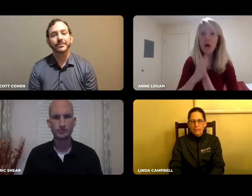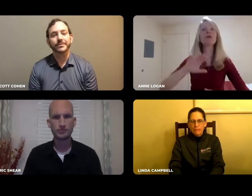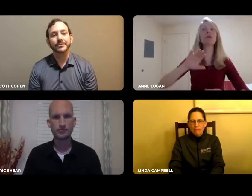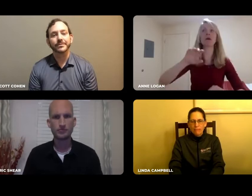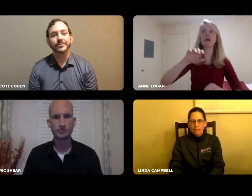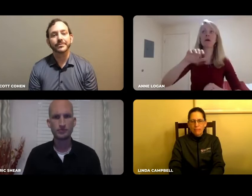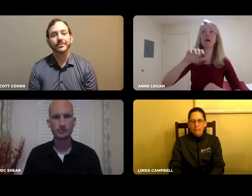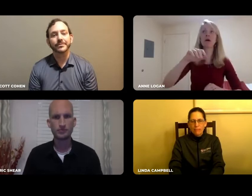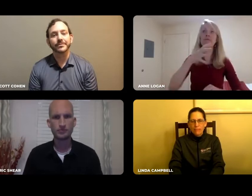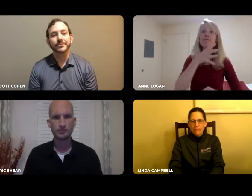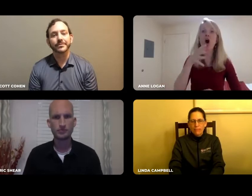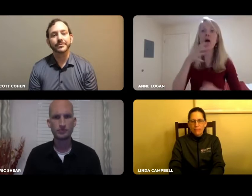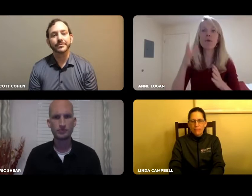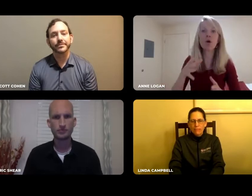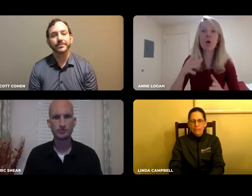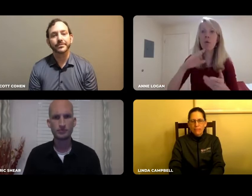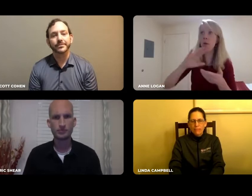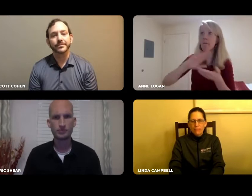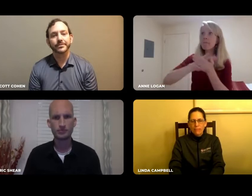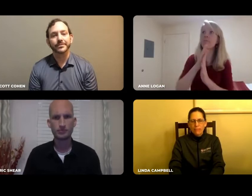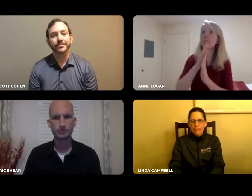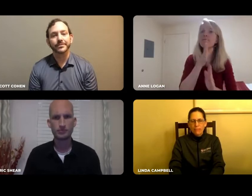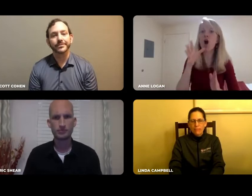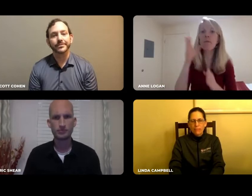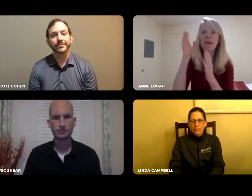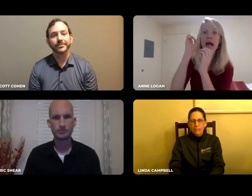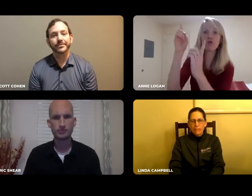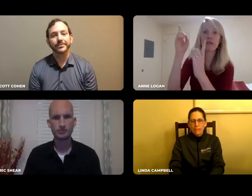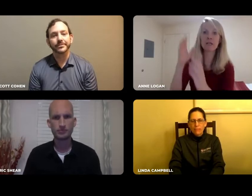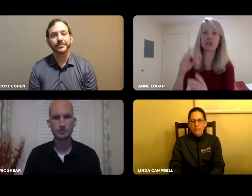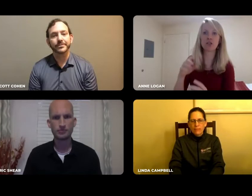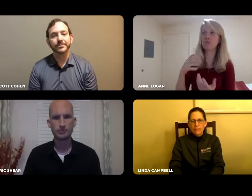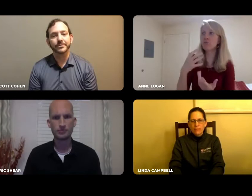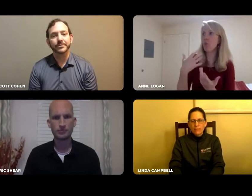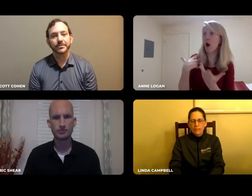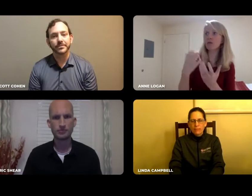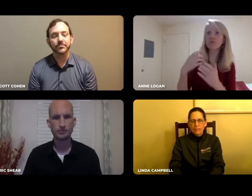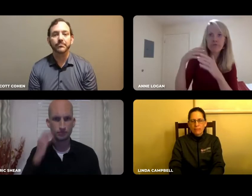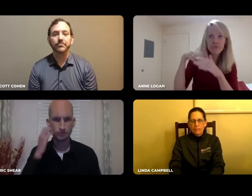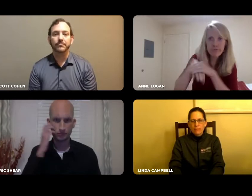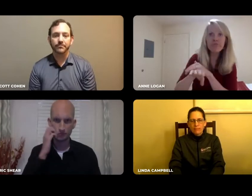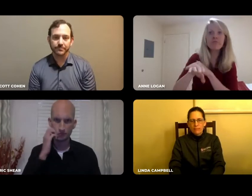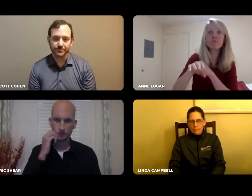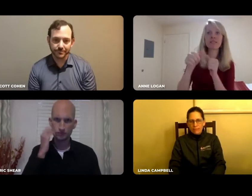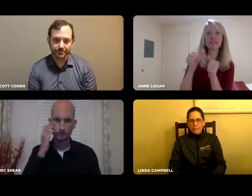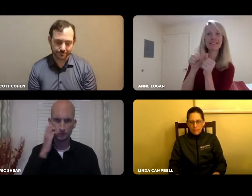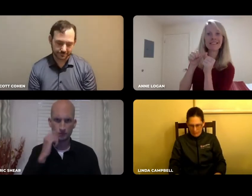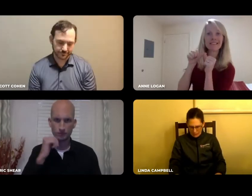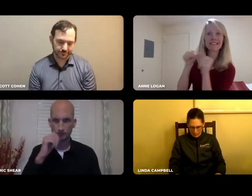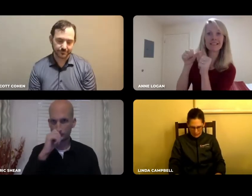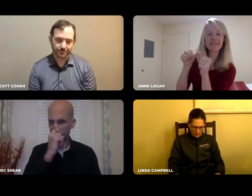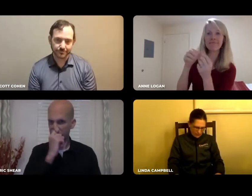I took the opportunity to become a farm educator and farm worker